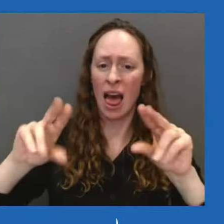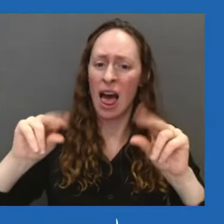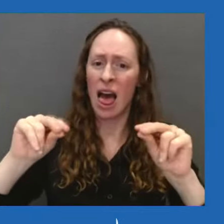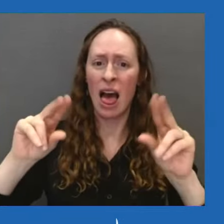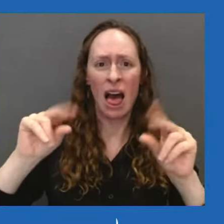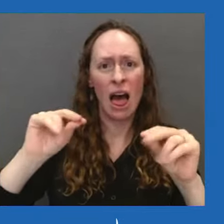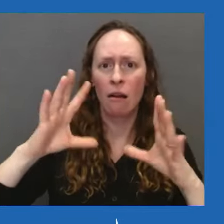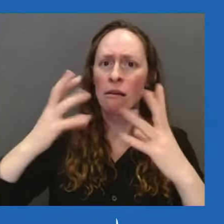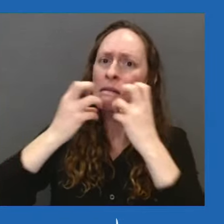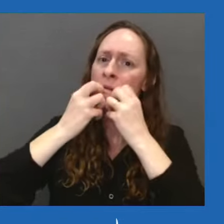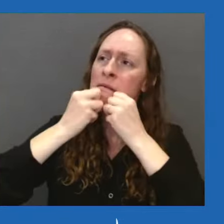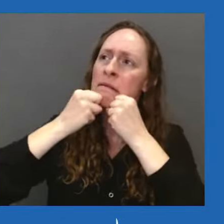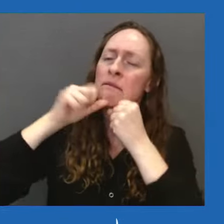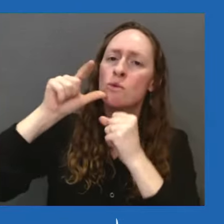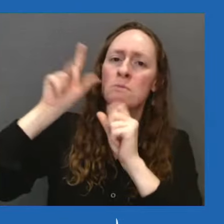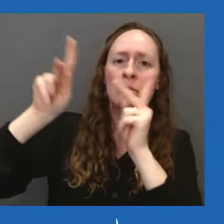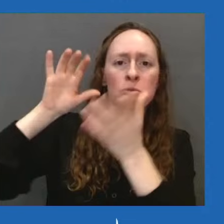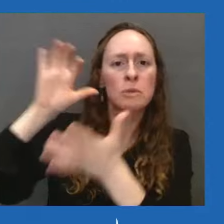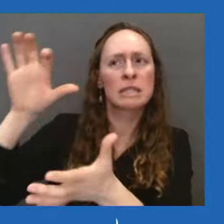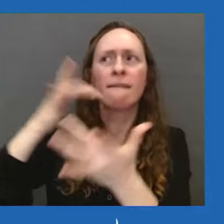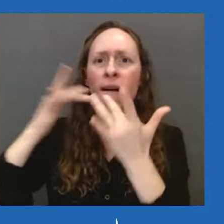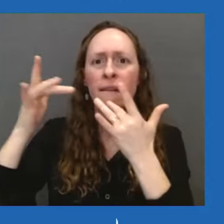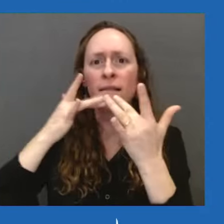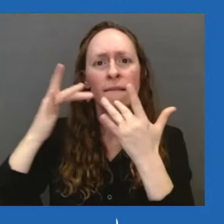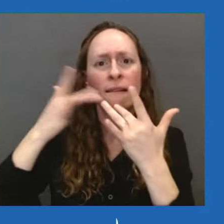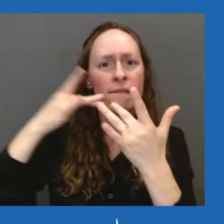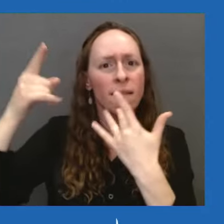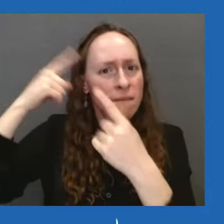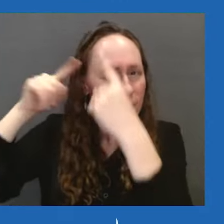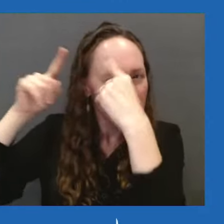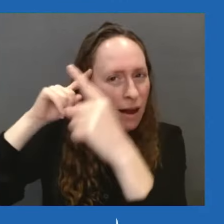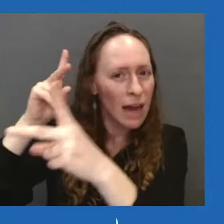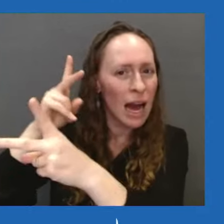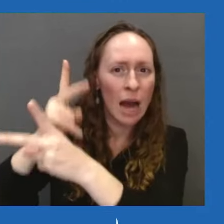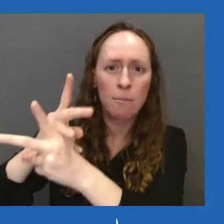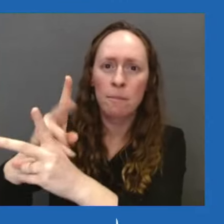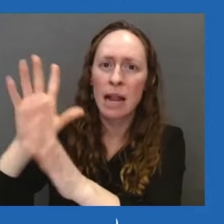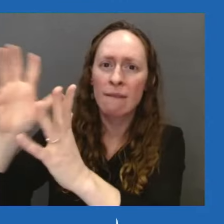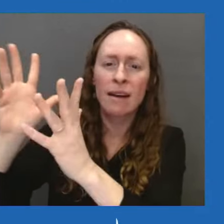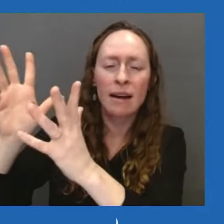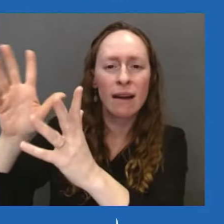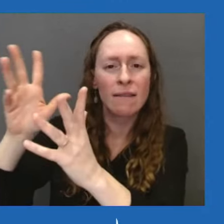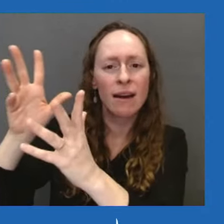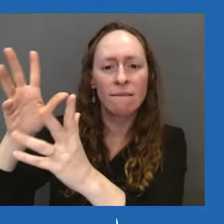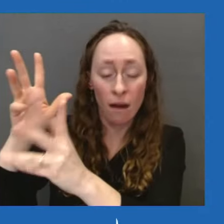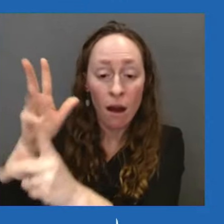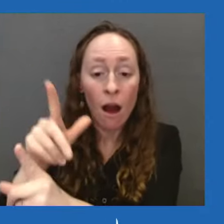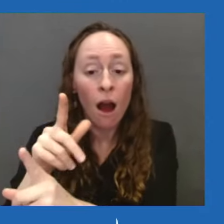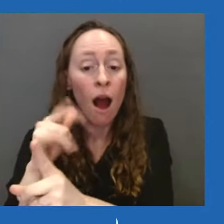whether it's in education, healthcare, or whatever. I have a different view. One of the ways that we paid for all those investments